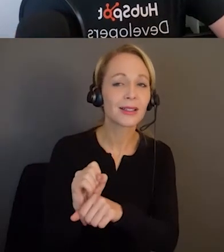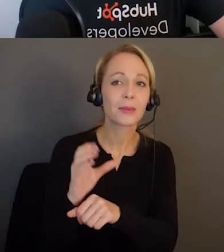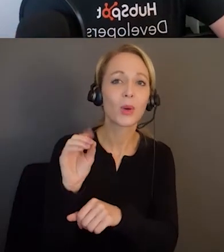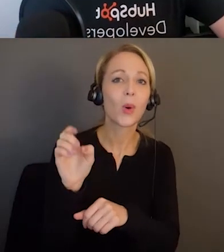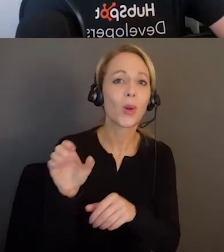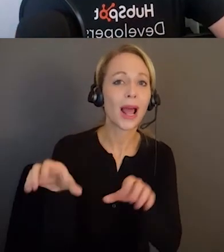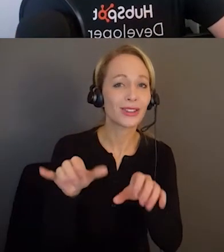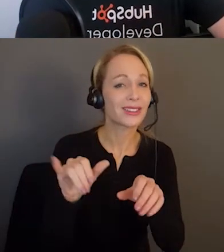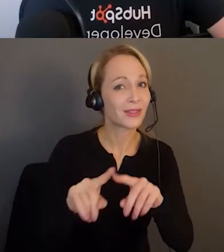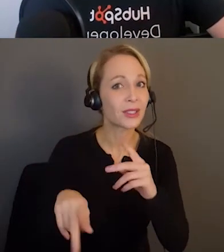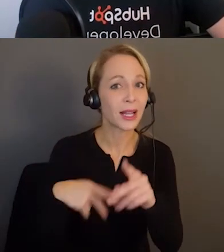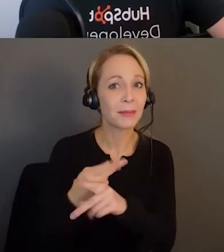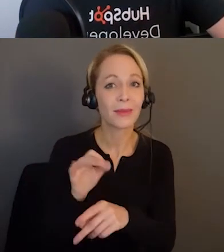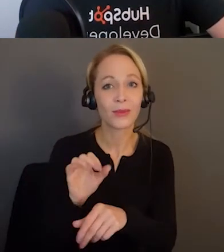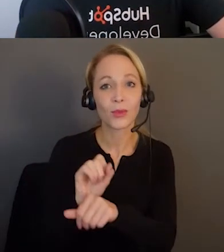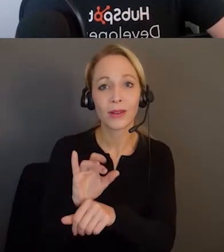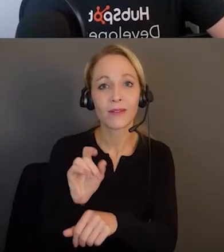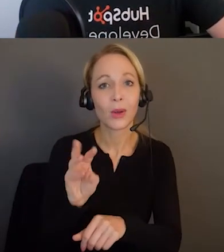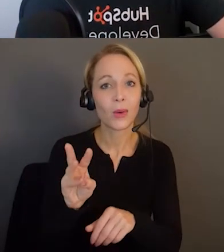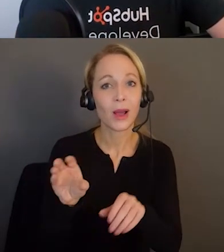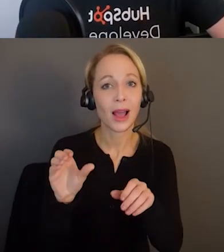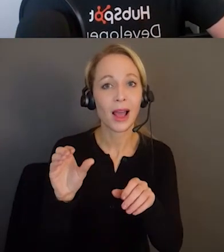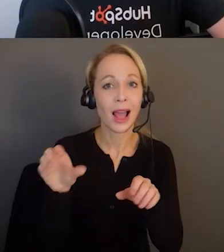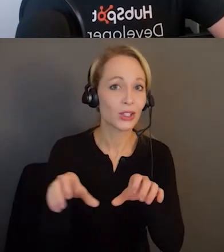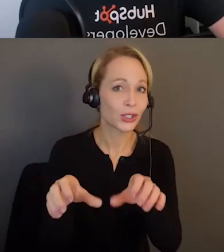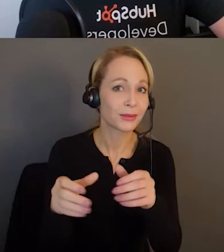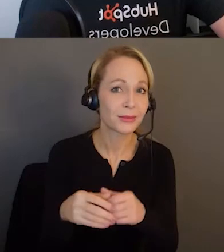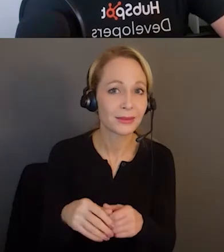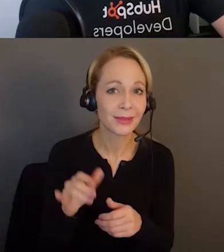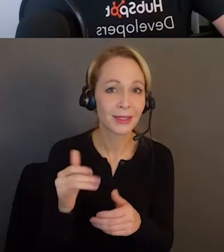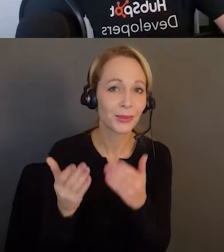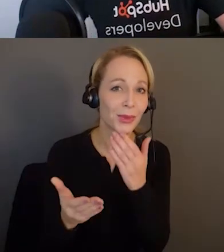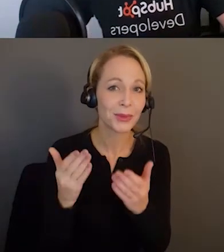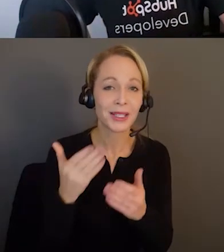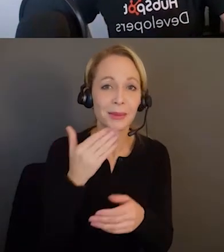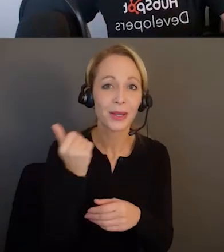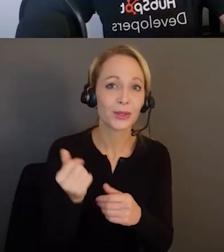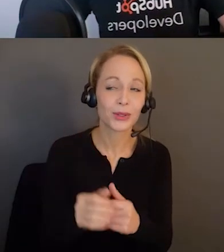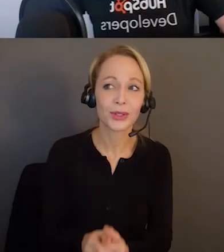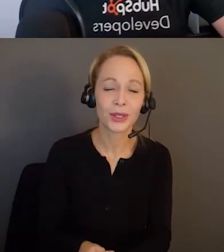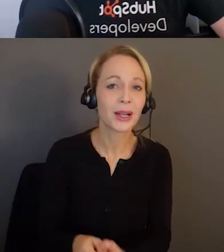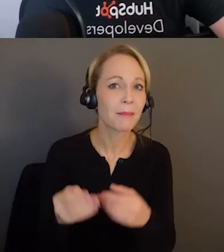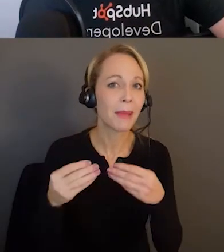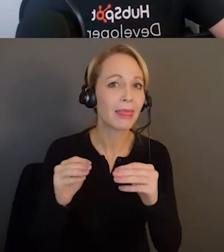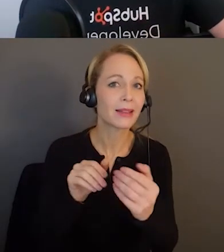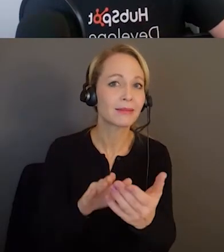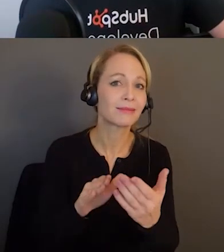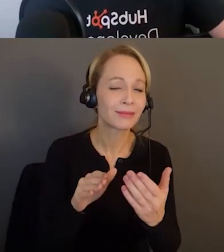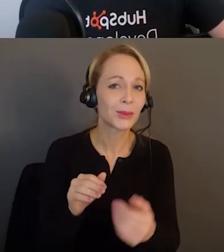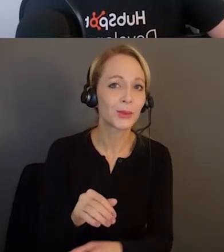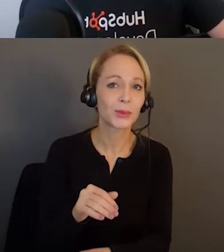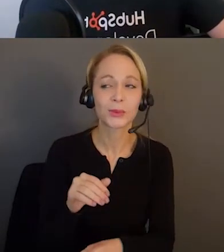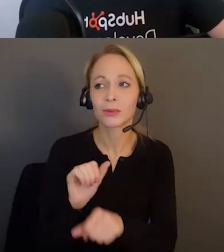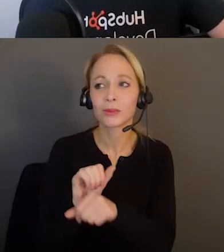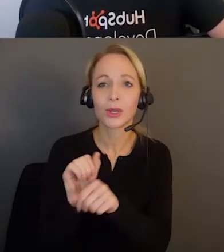THERE IS A CUSTOM FLOW ACTION THAT IS DIFFERENT ACTION, AND THAT'S PROBABLY THE BETTER METHOD TO WORK WITH